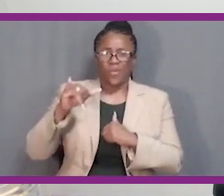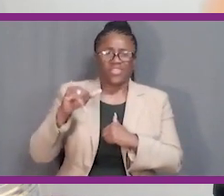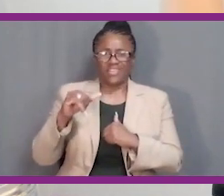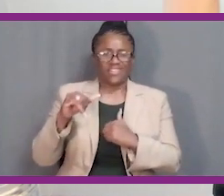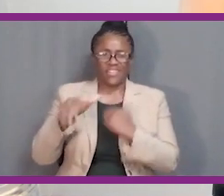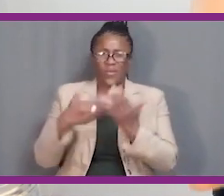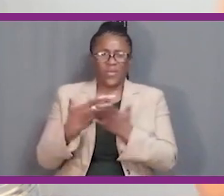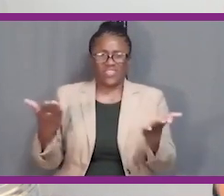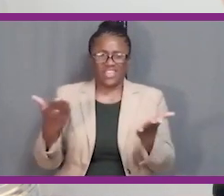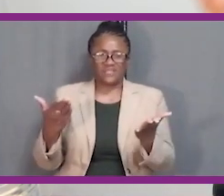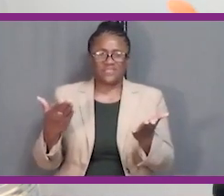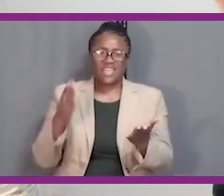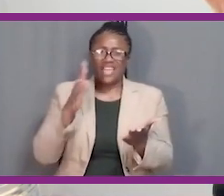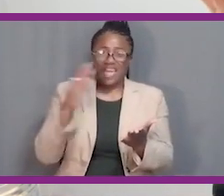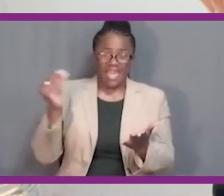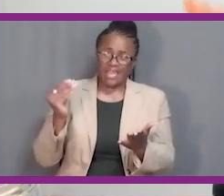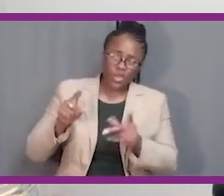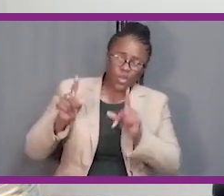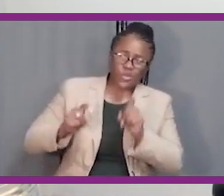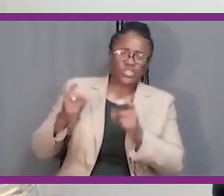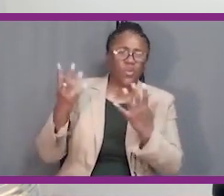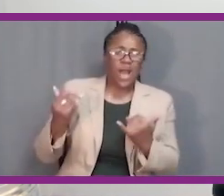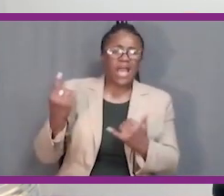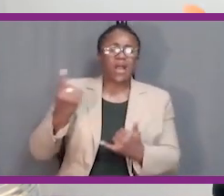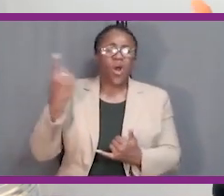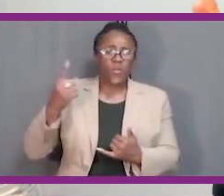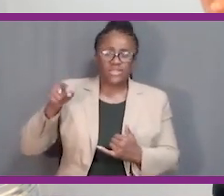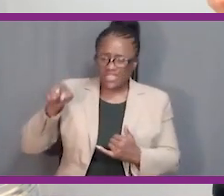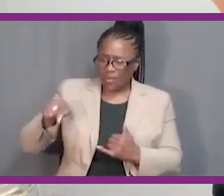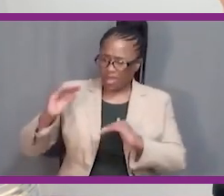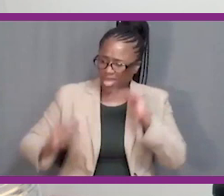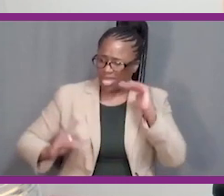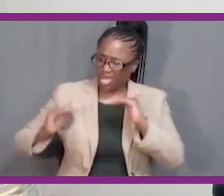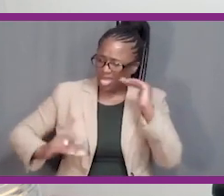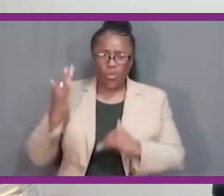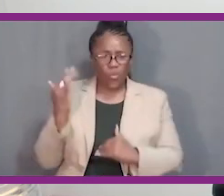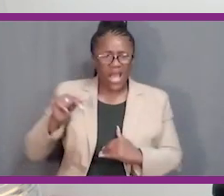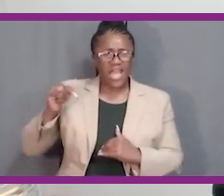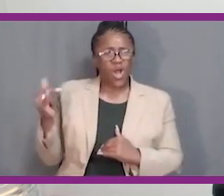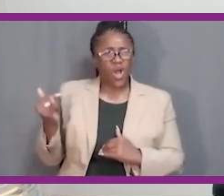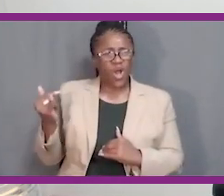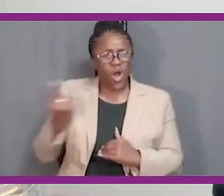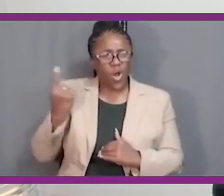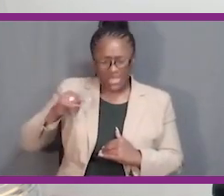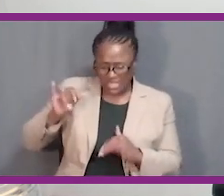some people are always consistently at the top. And I think given that we are talking about a